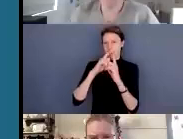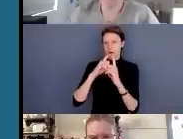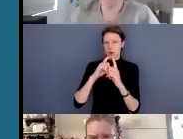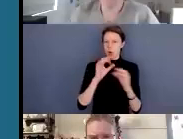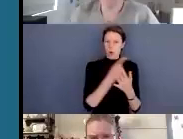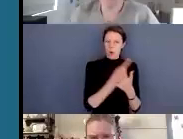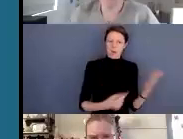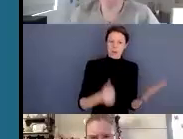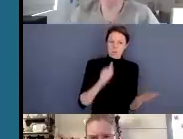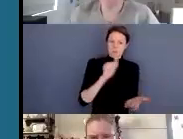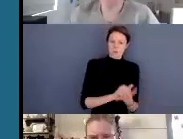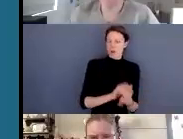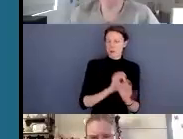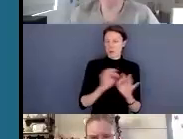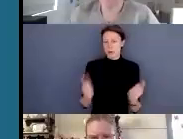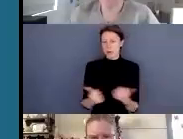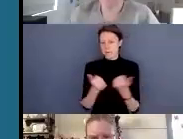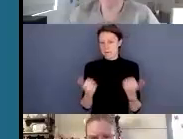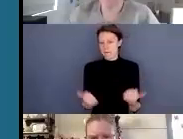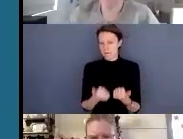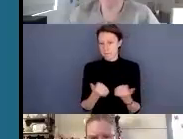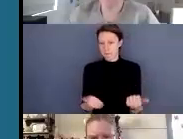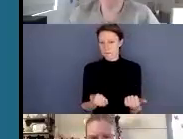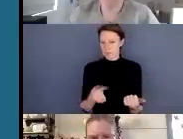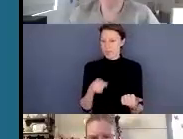But that's a trap for all of us and I know I sort of fall into that trap as well, but it can be